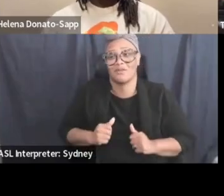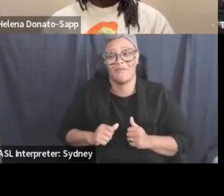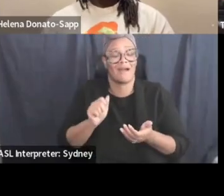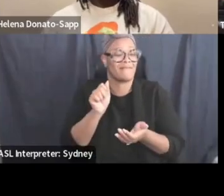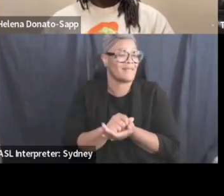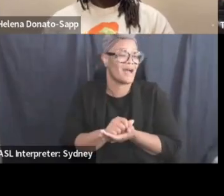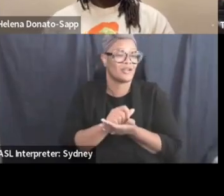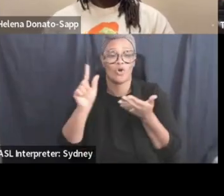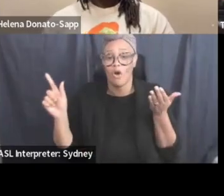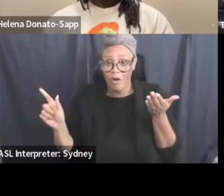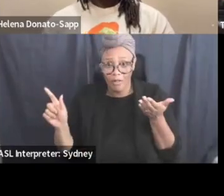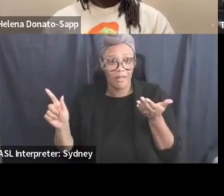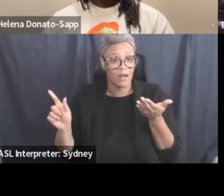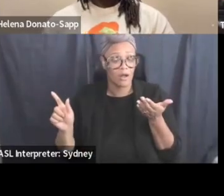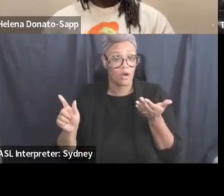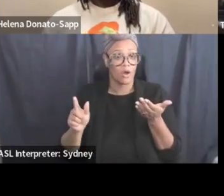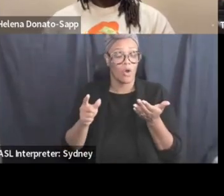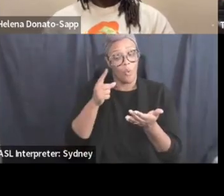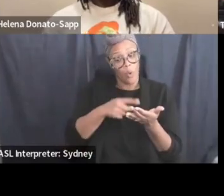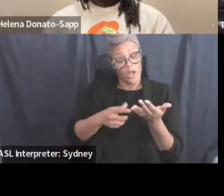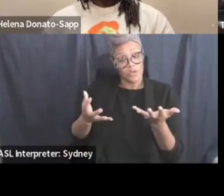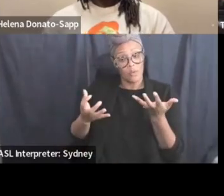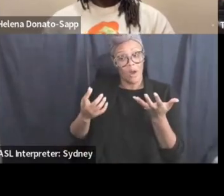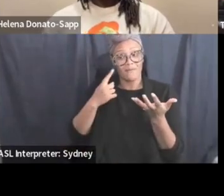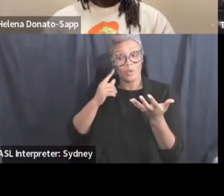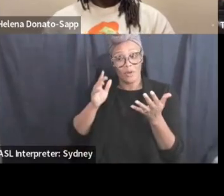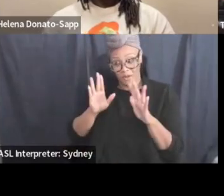what do they want for their children, for themselves, for their communities.